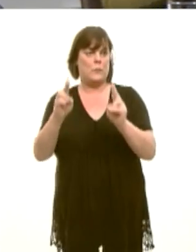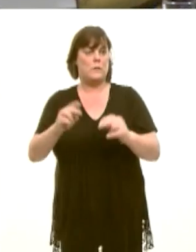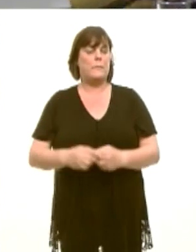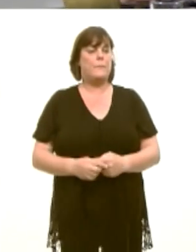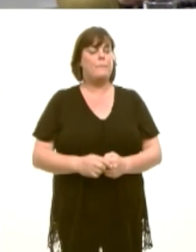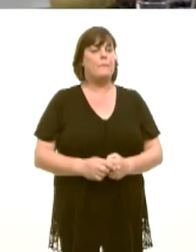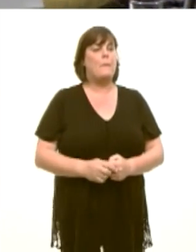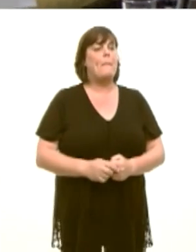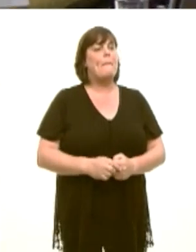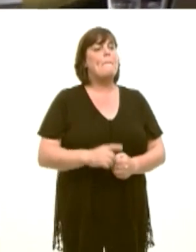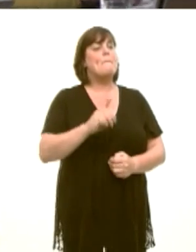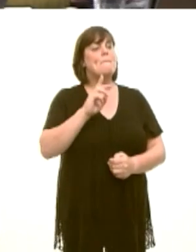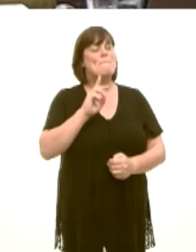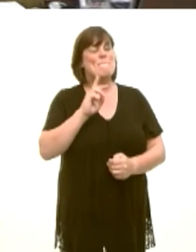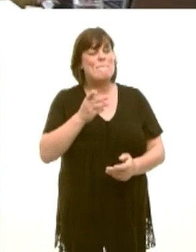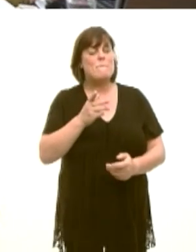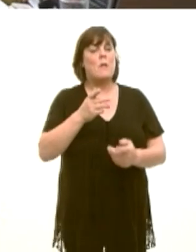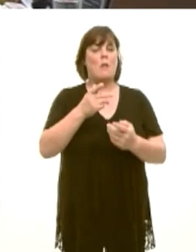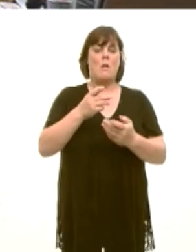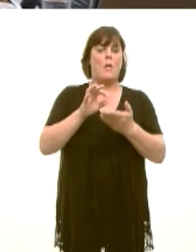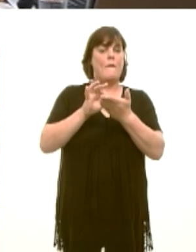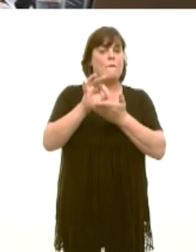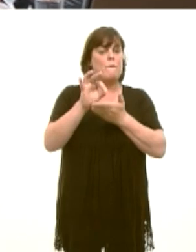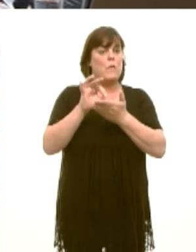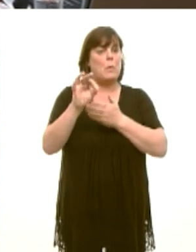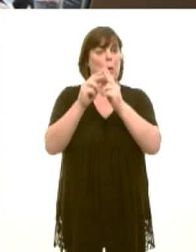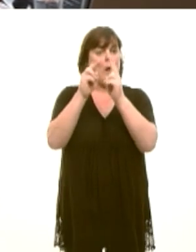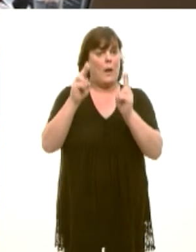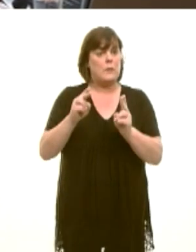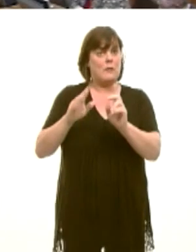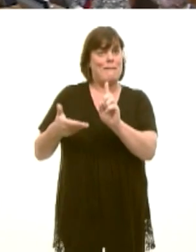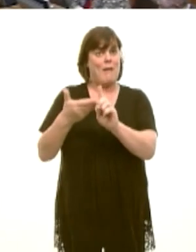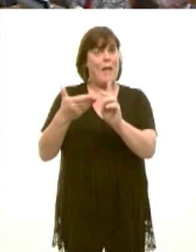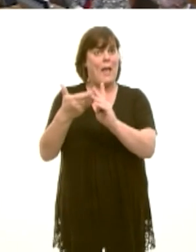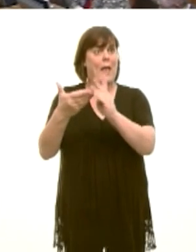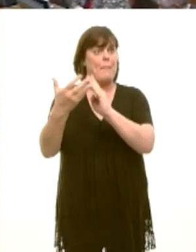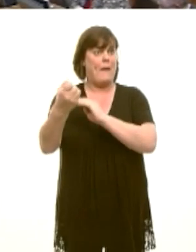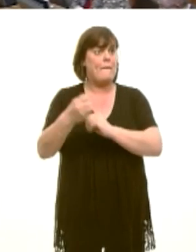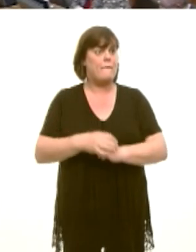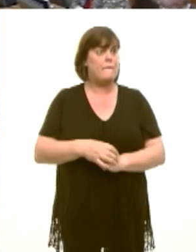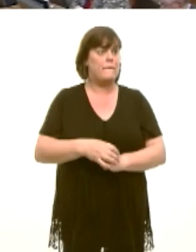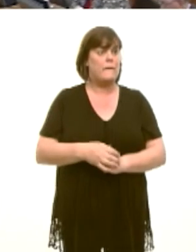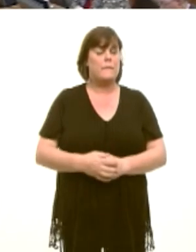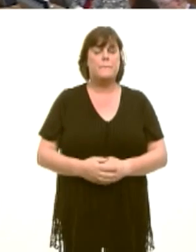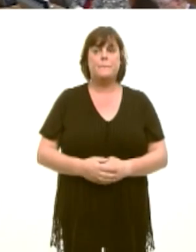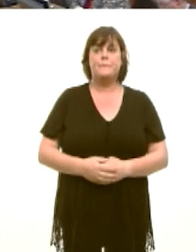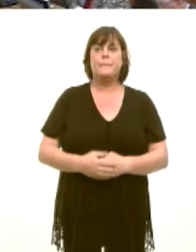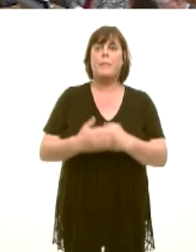level of affordable housing that is available in Wales in the years to come. Y Llywydd / The Presiding Officer: We now move to the leader of Plaid Cymru, Leanne